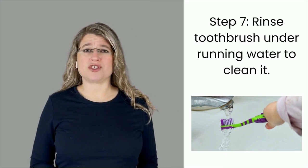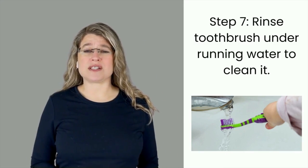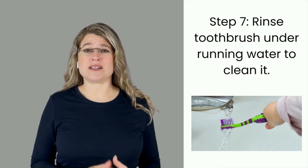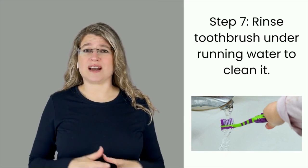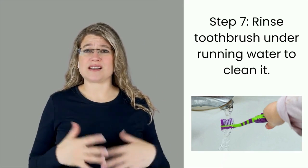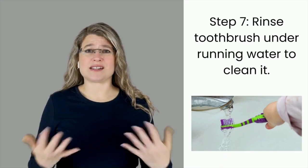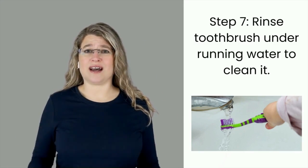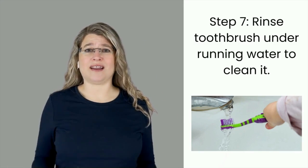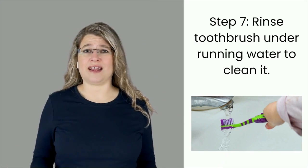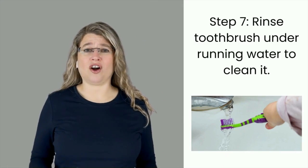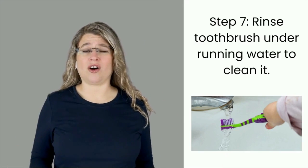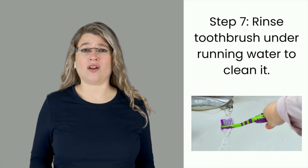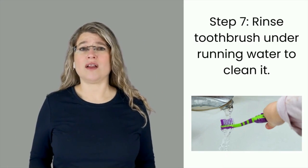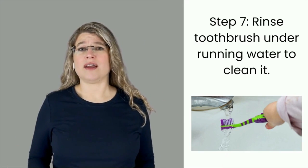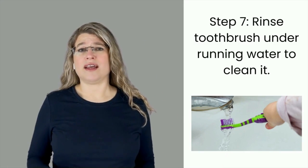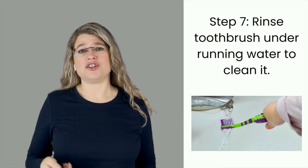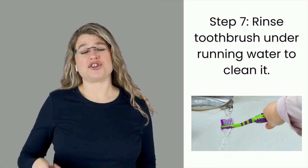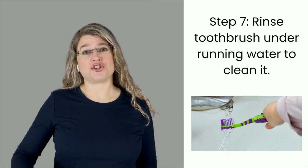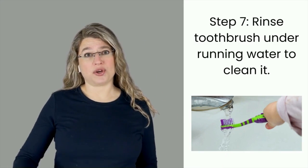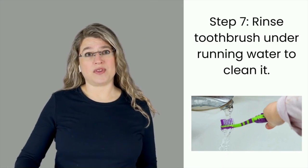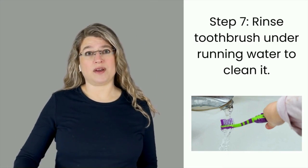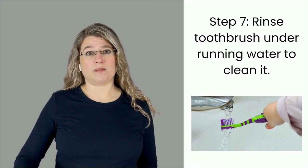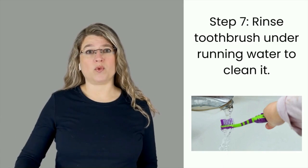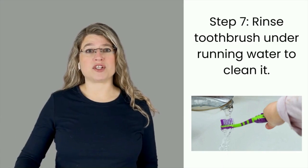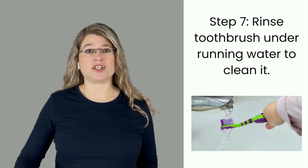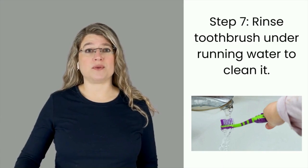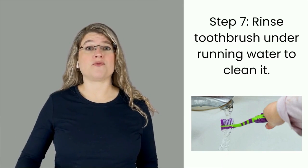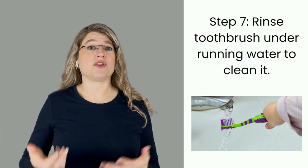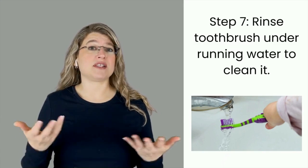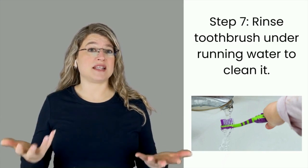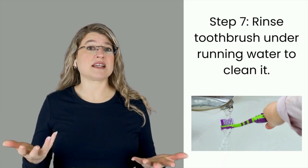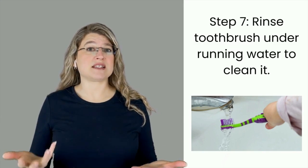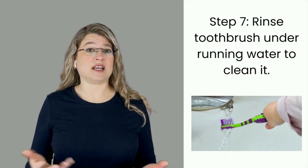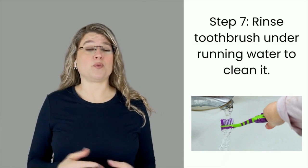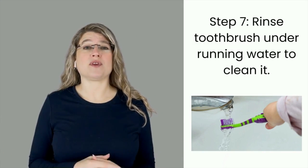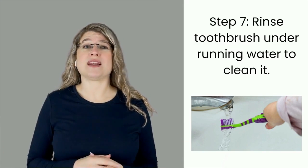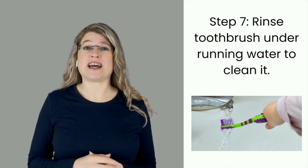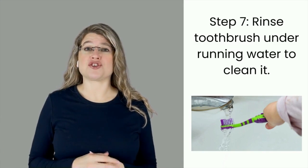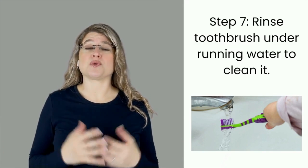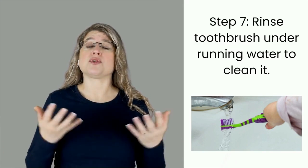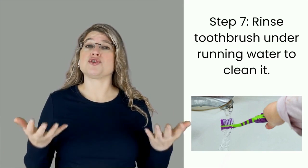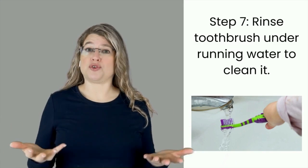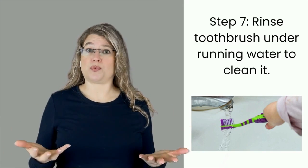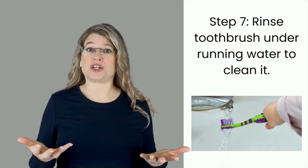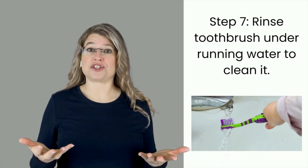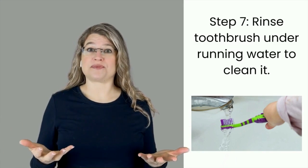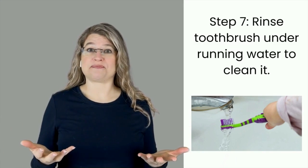just not sign at all and just show them what to do for this next step with an actual toothbrush.